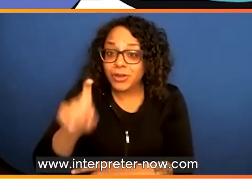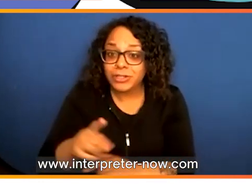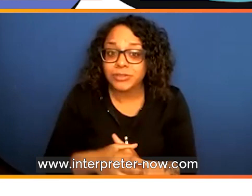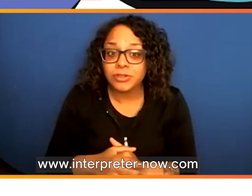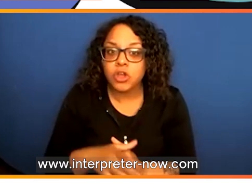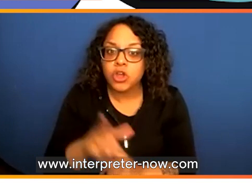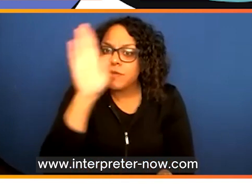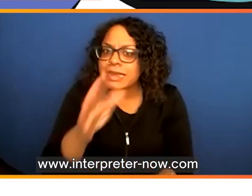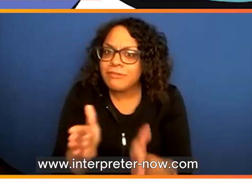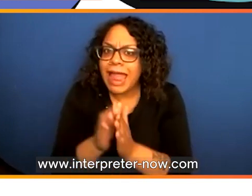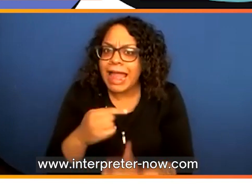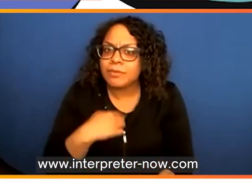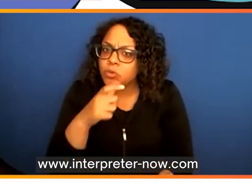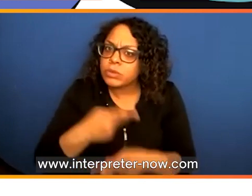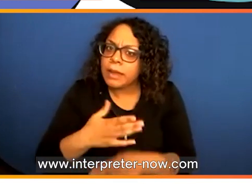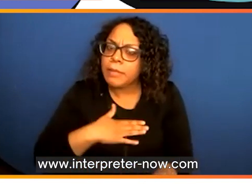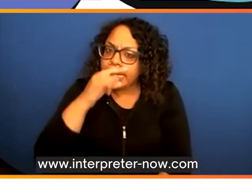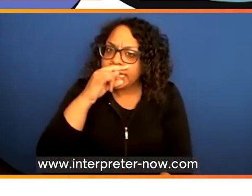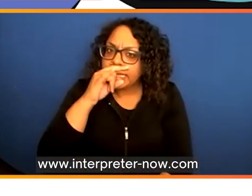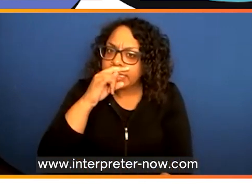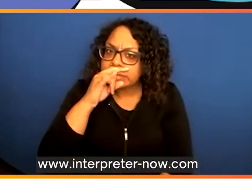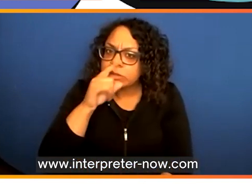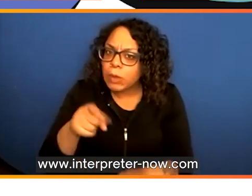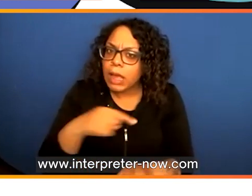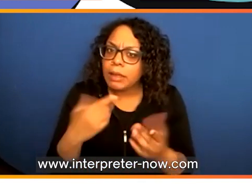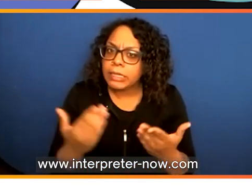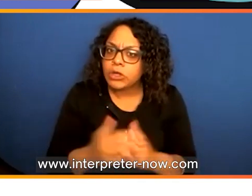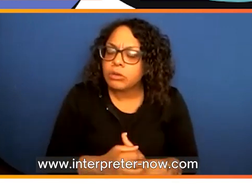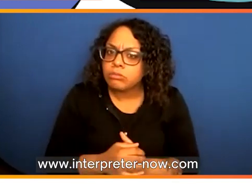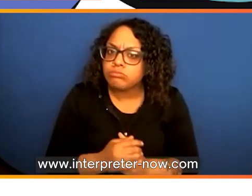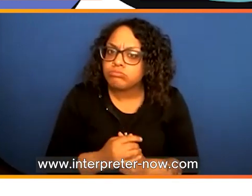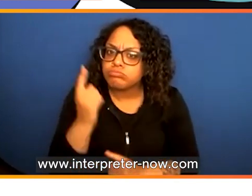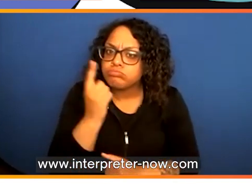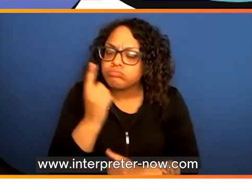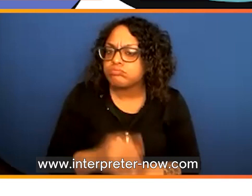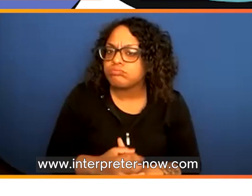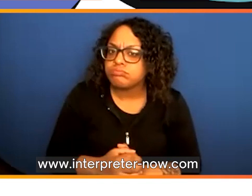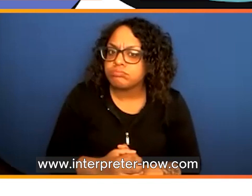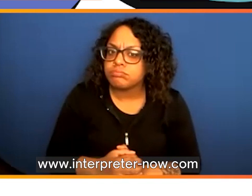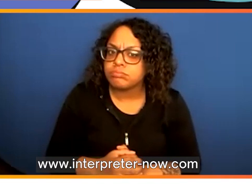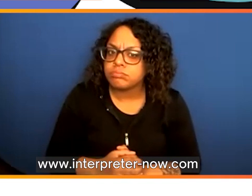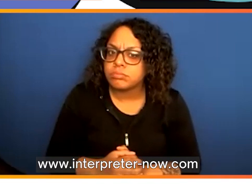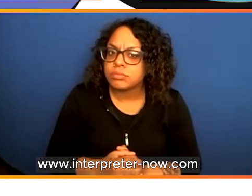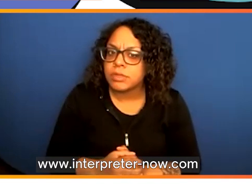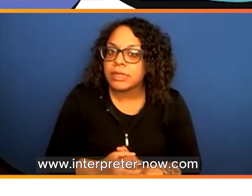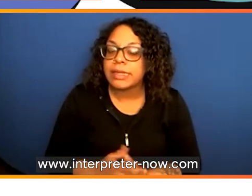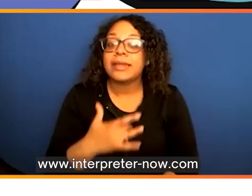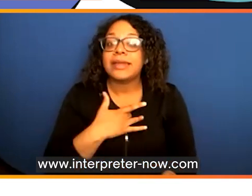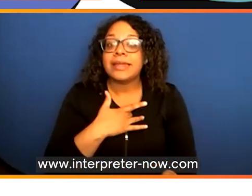kids when I'm out at these meetings." Typically, that's usually enough. Again, I would probably